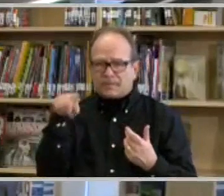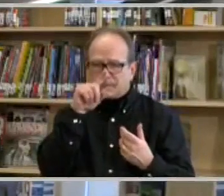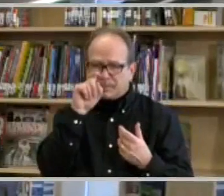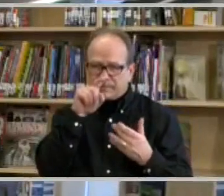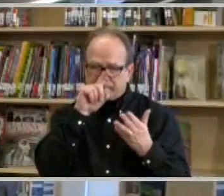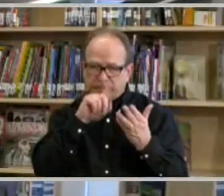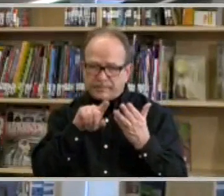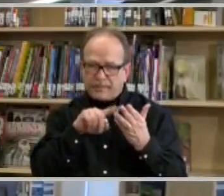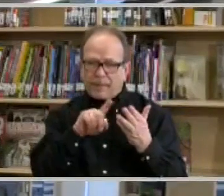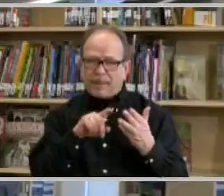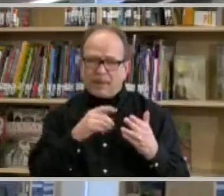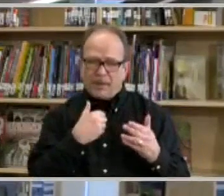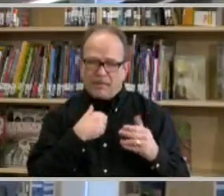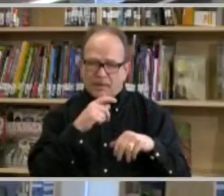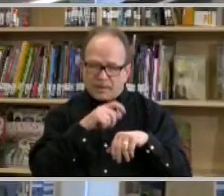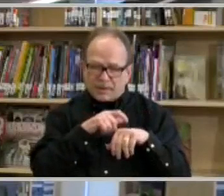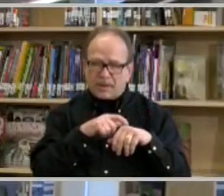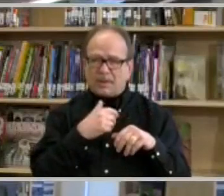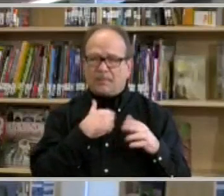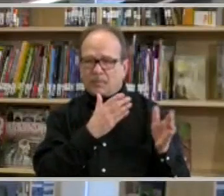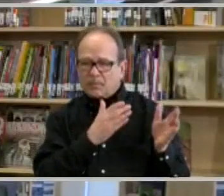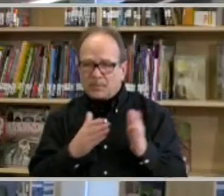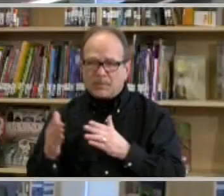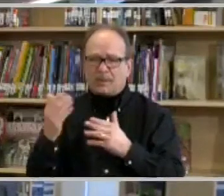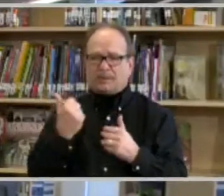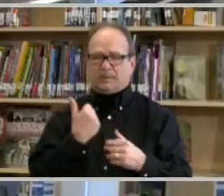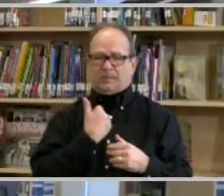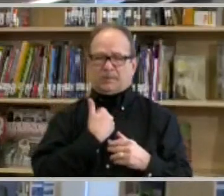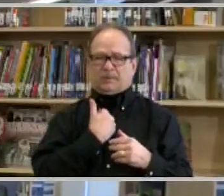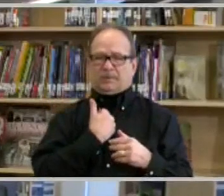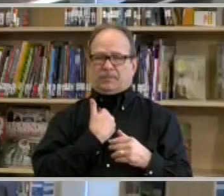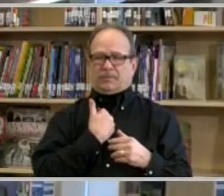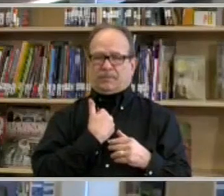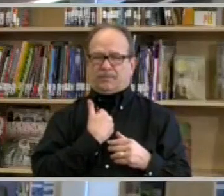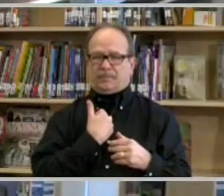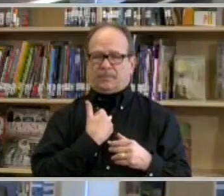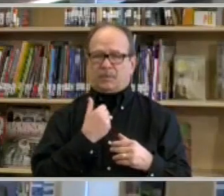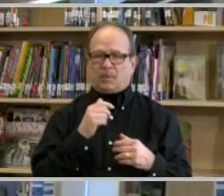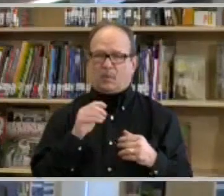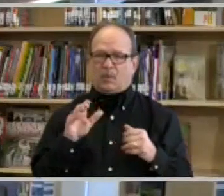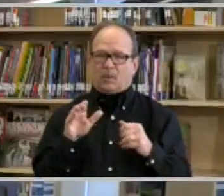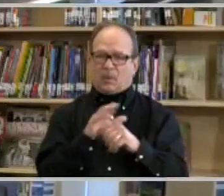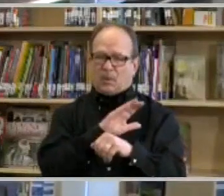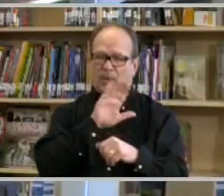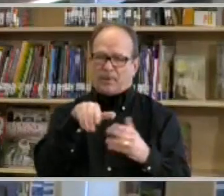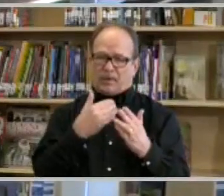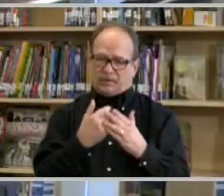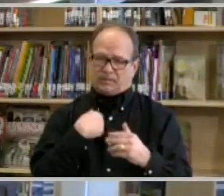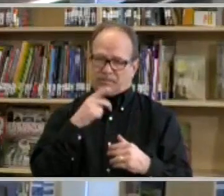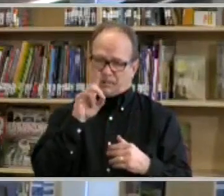WENT, I INVESTIGATED A CASE. I TIMED EVERYTHING. I JUST WENT IN AND DID, I JUST